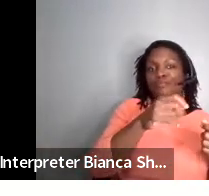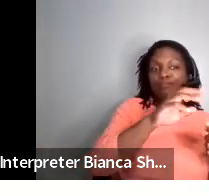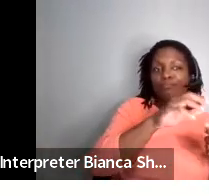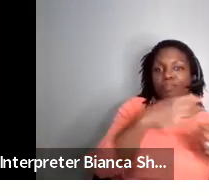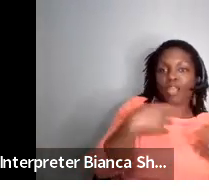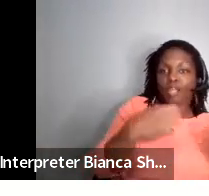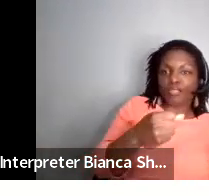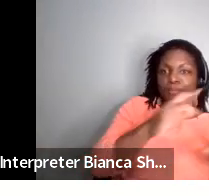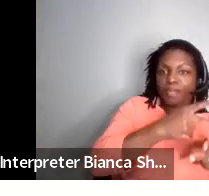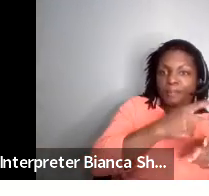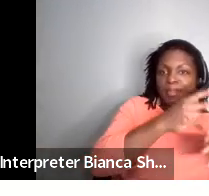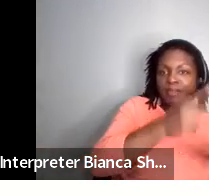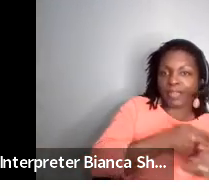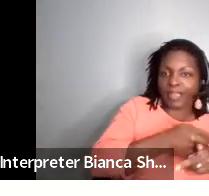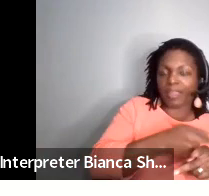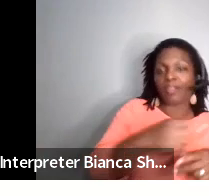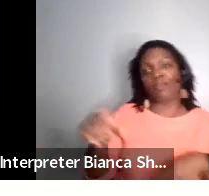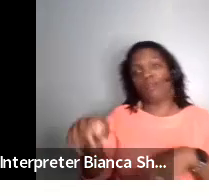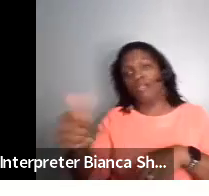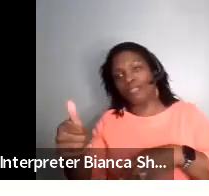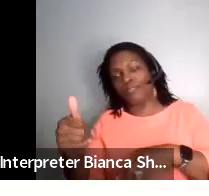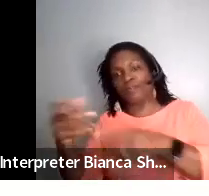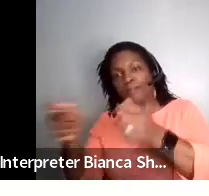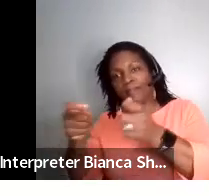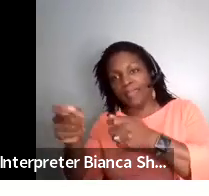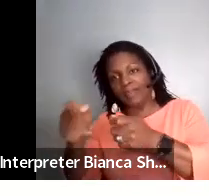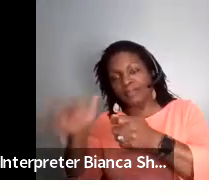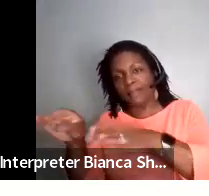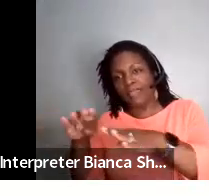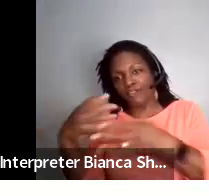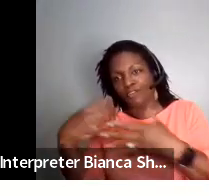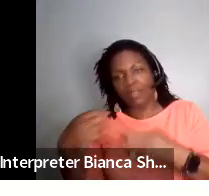Manages primary care for Medicaid members. The Medicaid managed care.